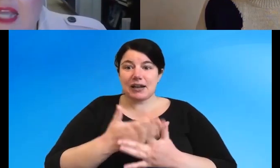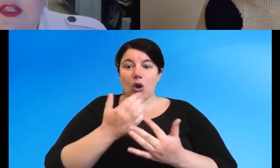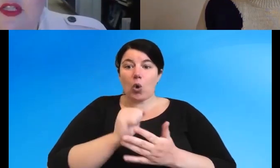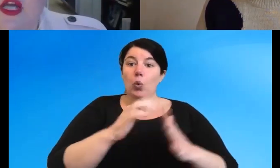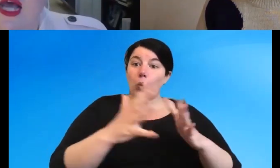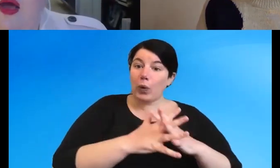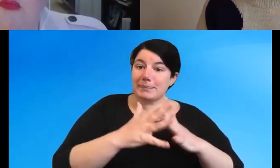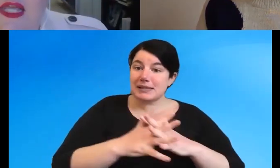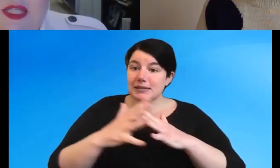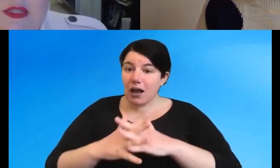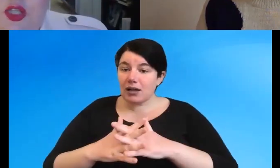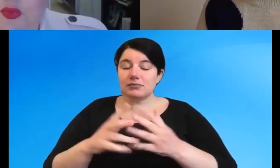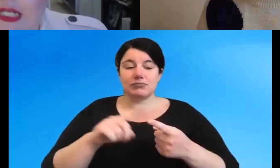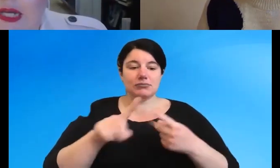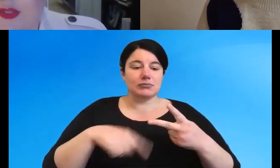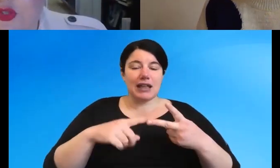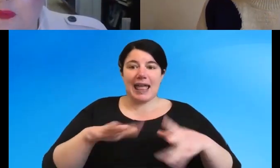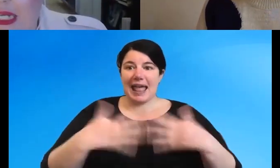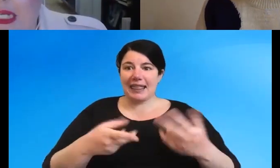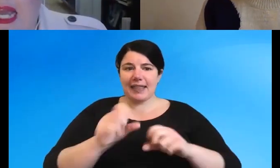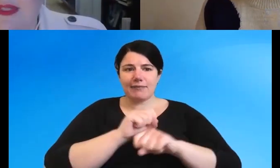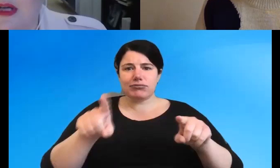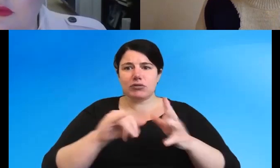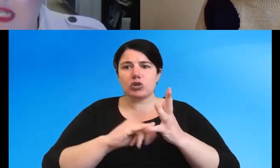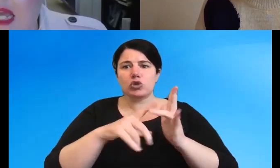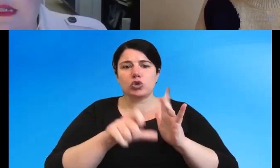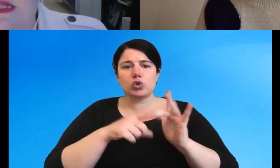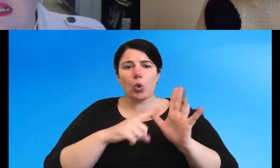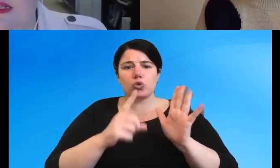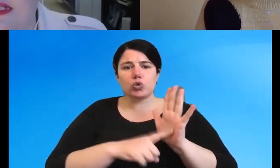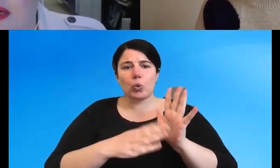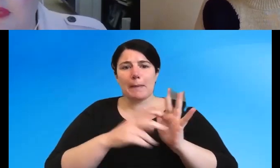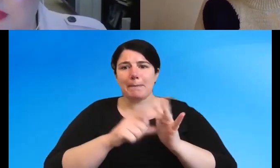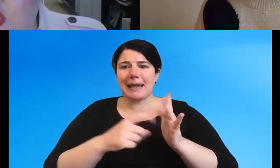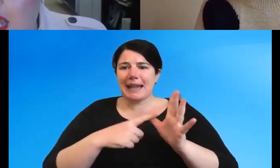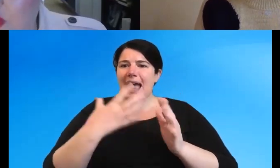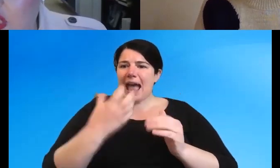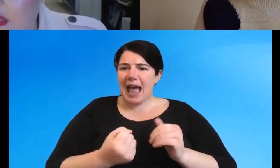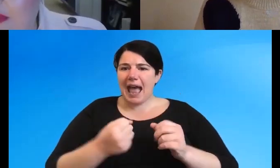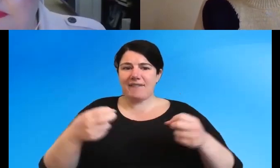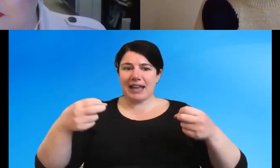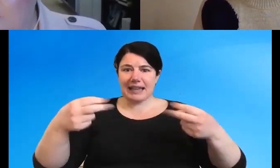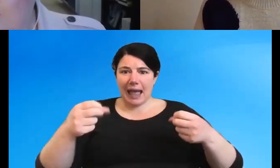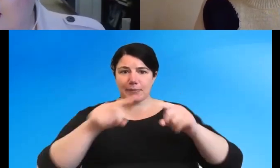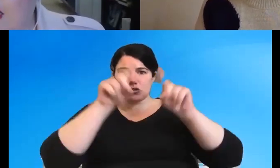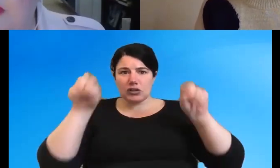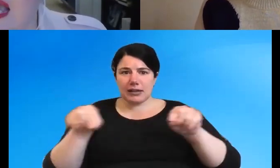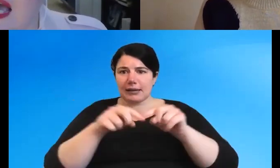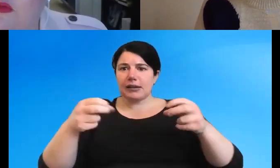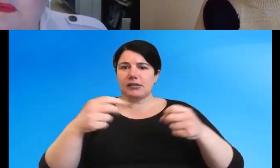website, that anything that you're putting out on social media has alt text and image captions.